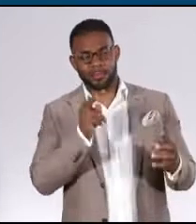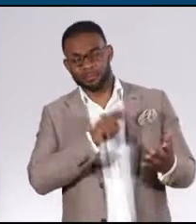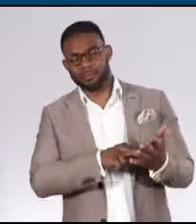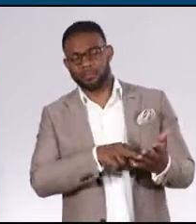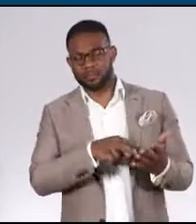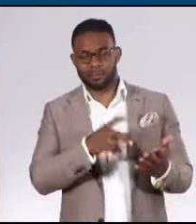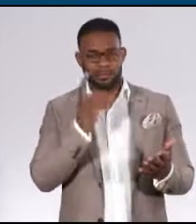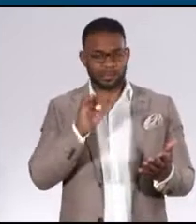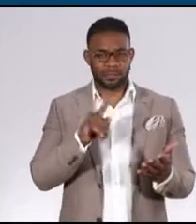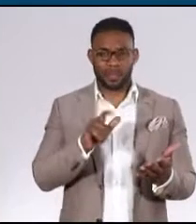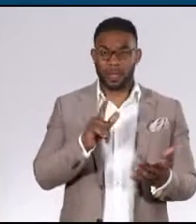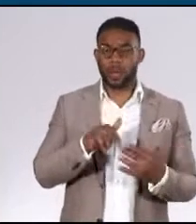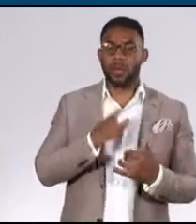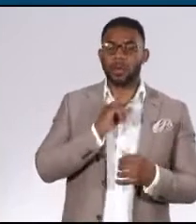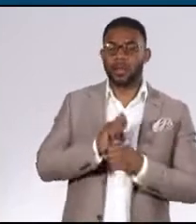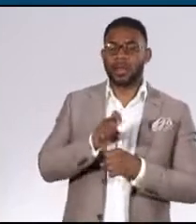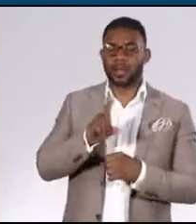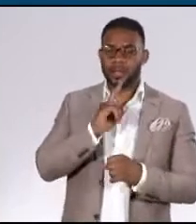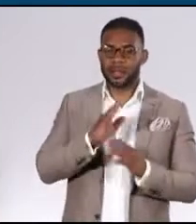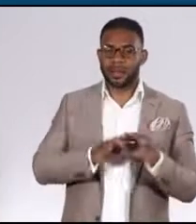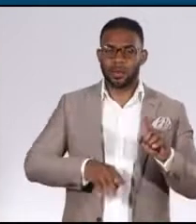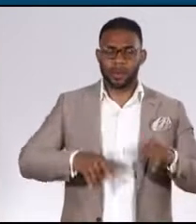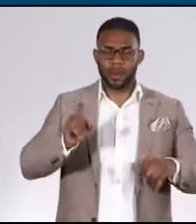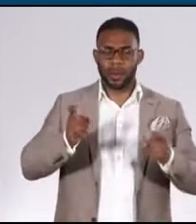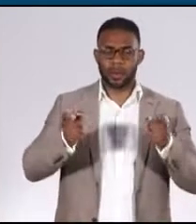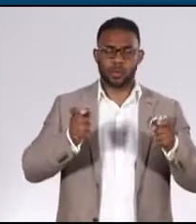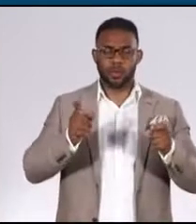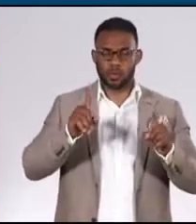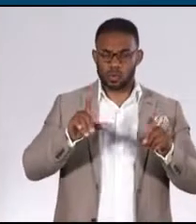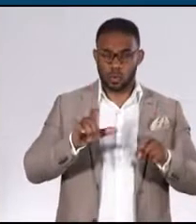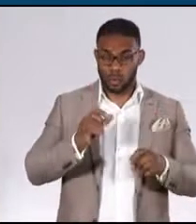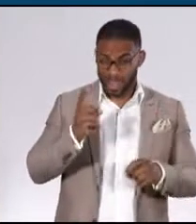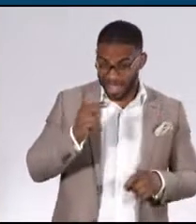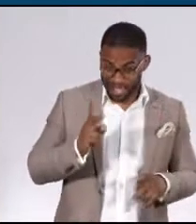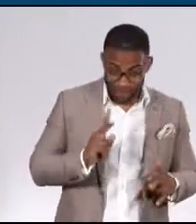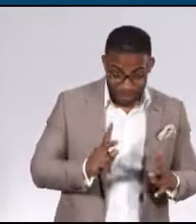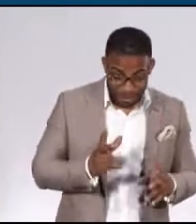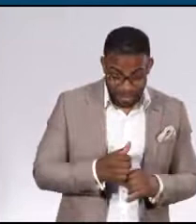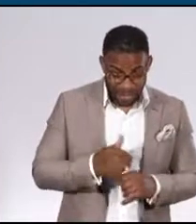what's really needed is a randomized control trial where half the people get here in.